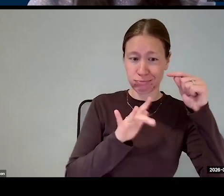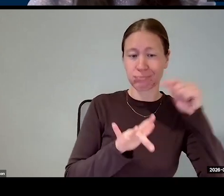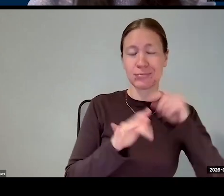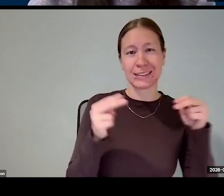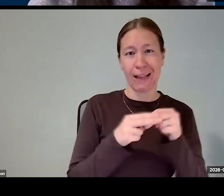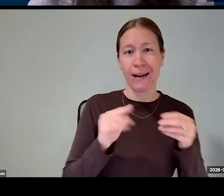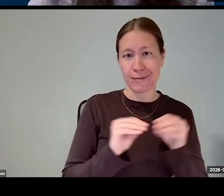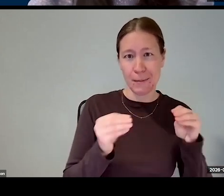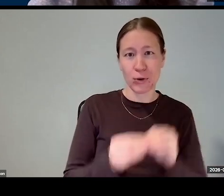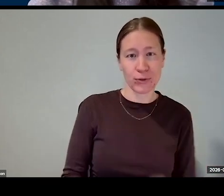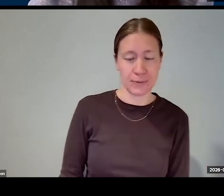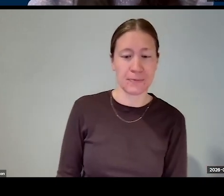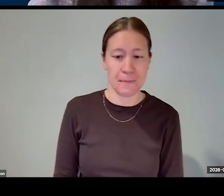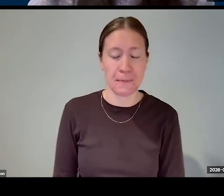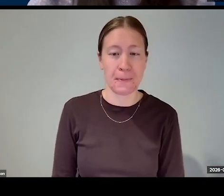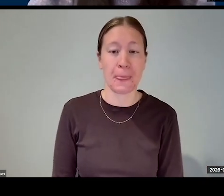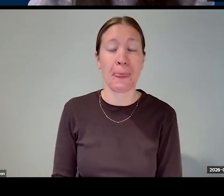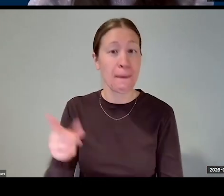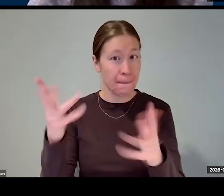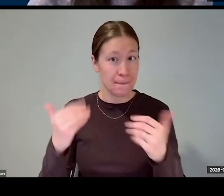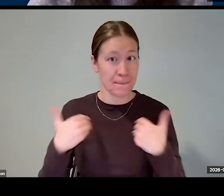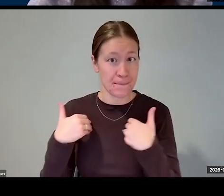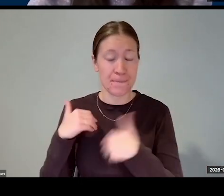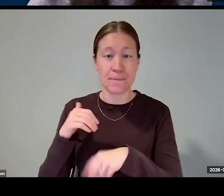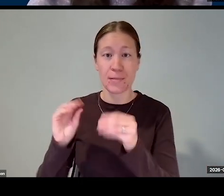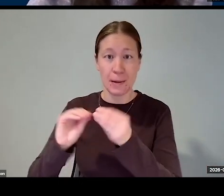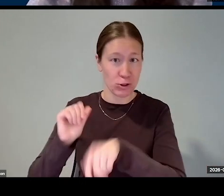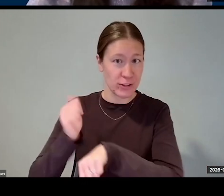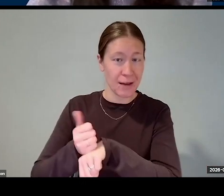Once you have slide numbers in your theme, you can adjust the style.